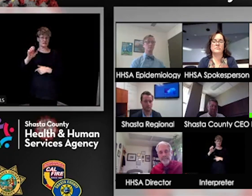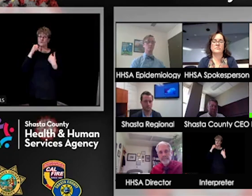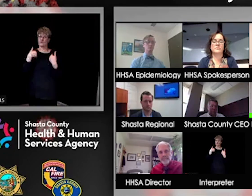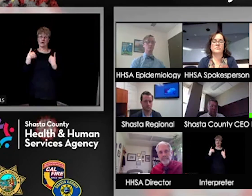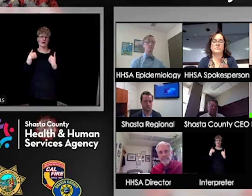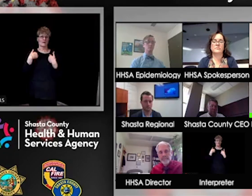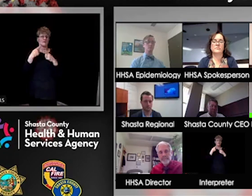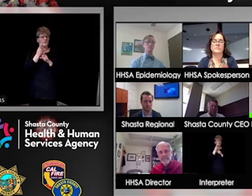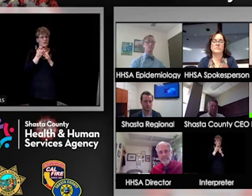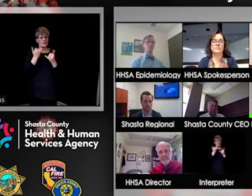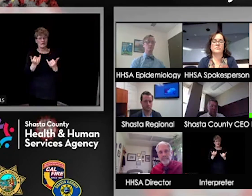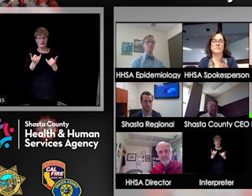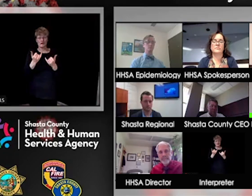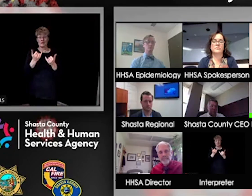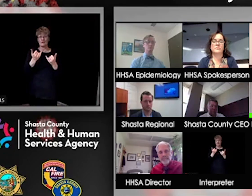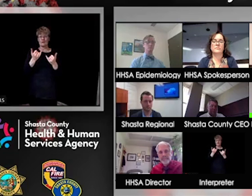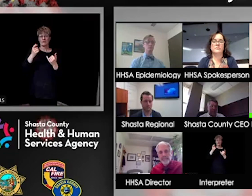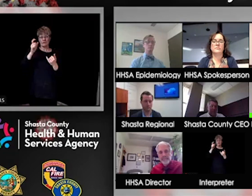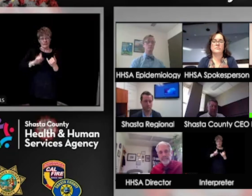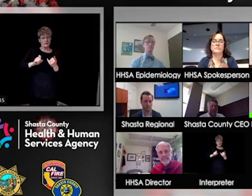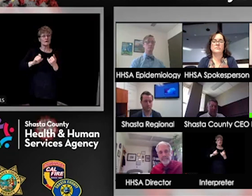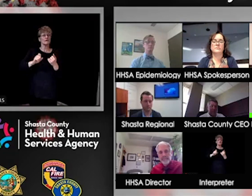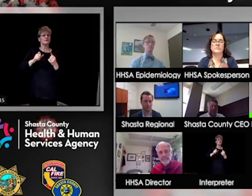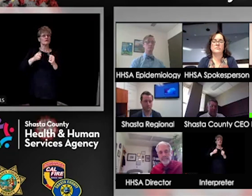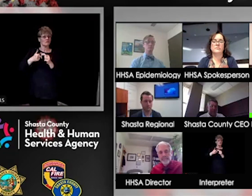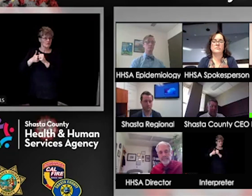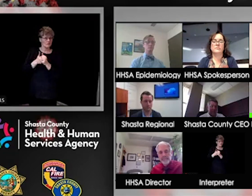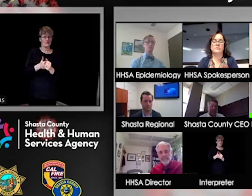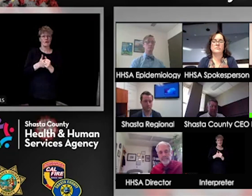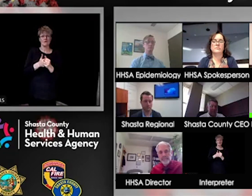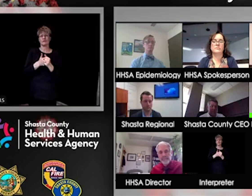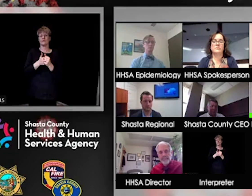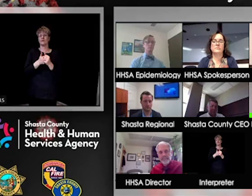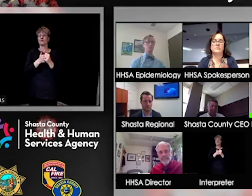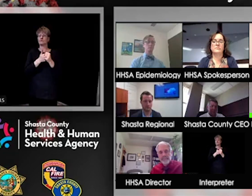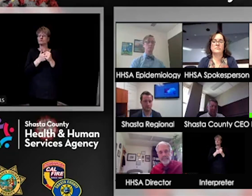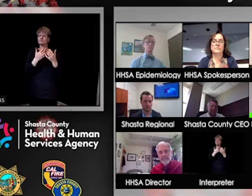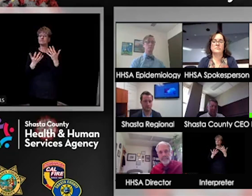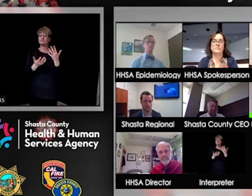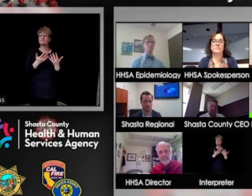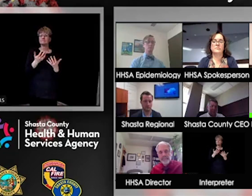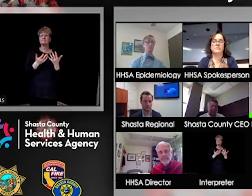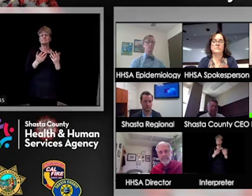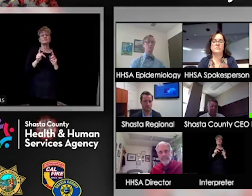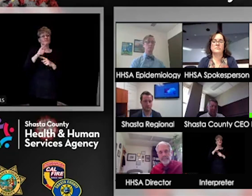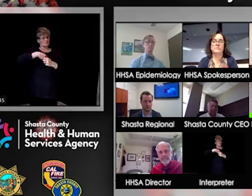environmental cleaning, those kinds of measures, to protect our community and so that's exactly